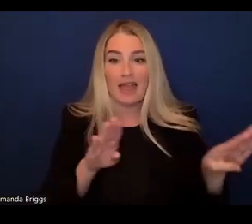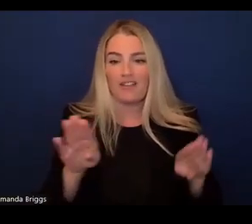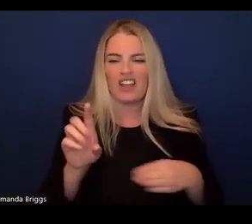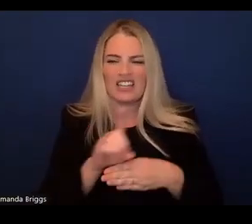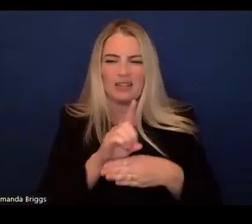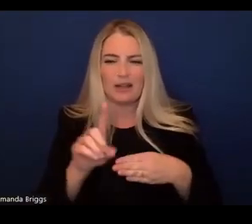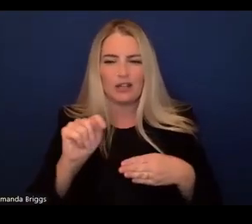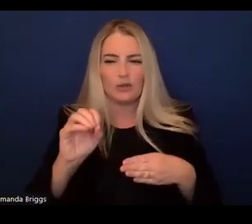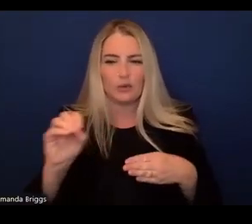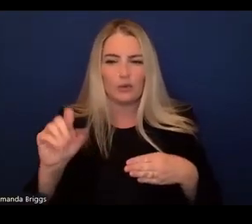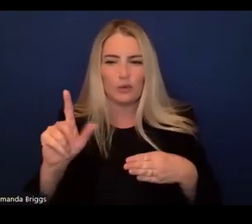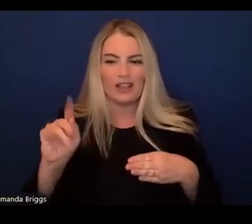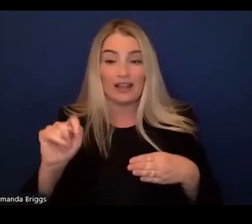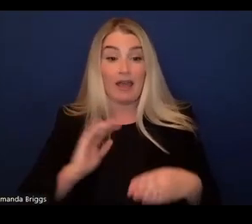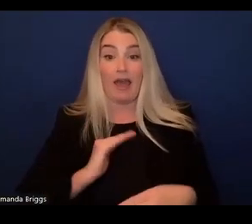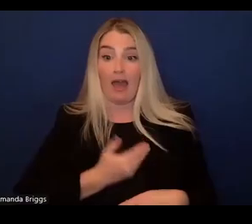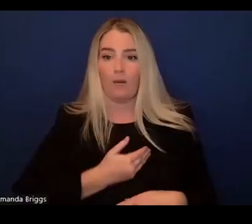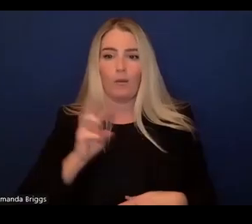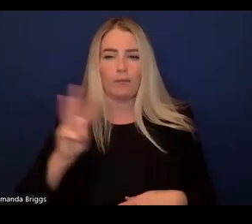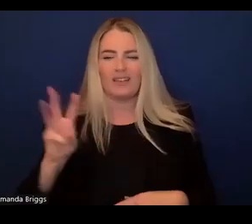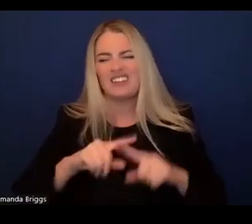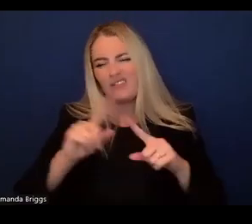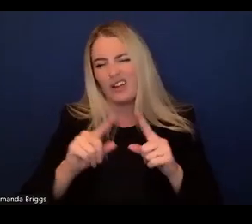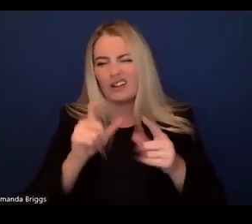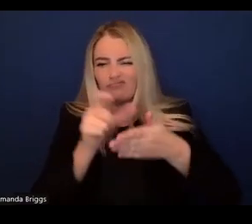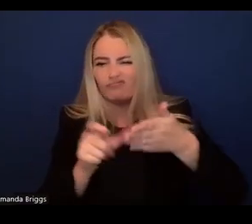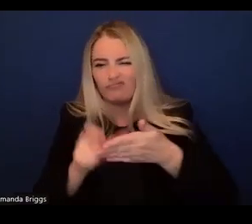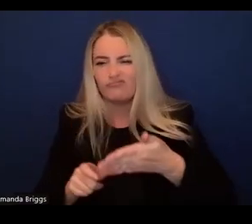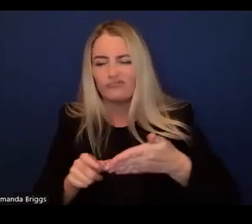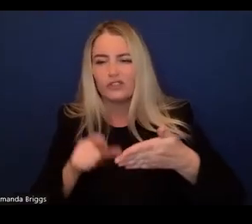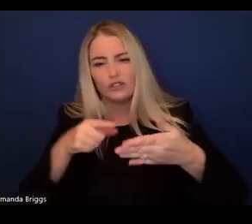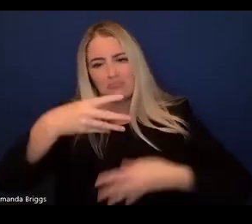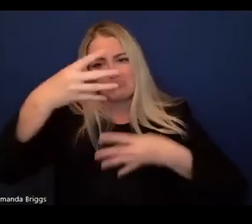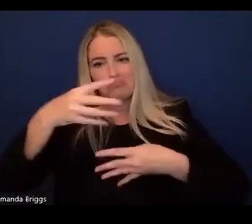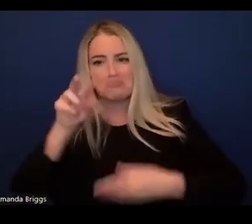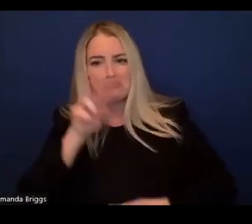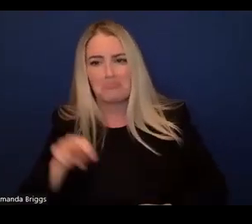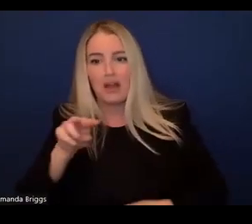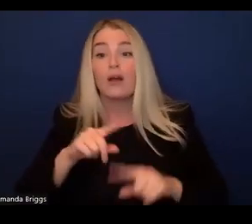There's different publications on here. I would recommend that you visit our website.